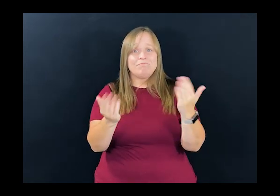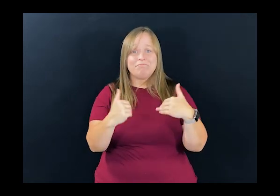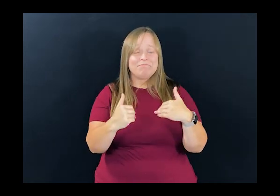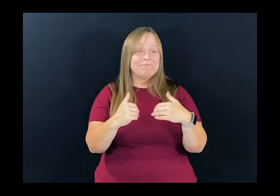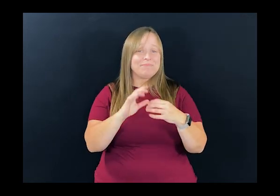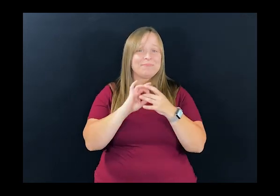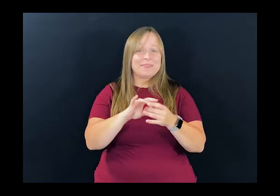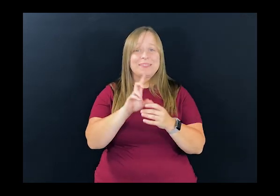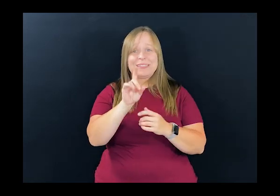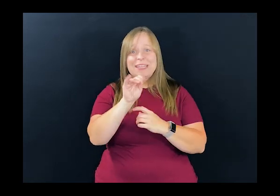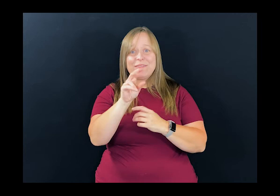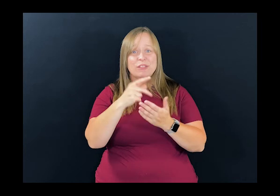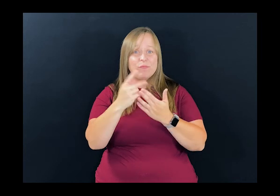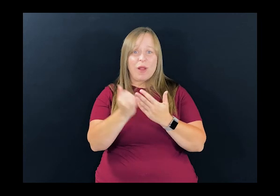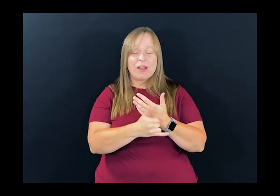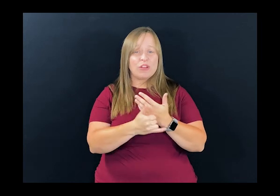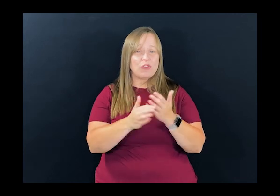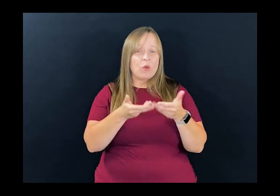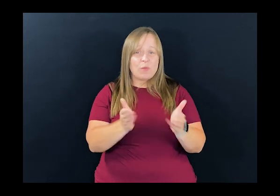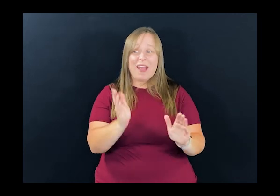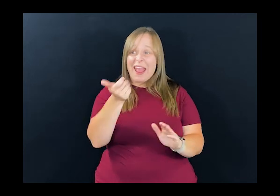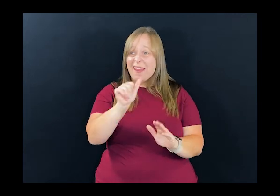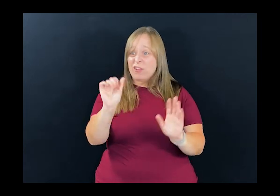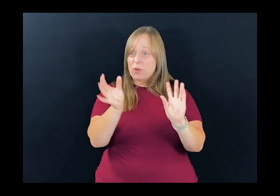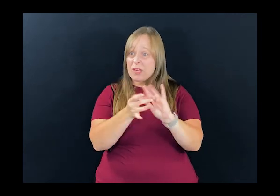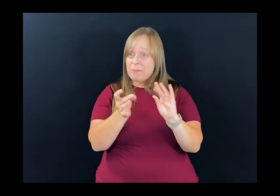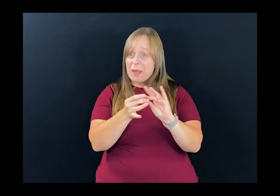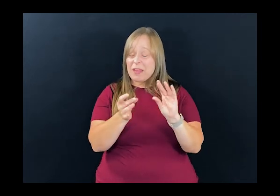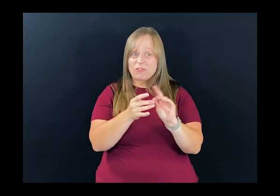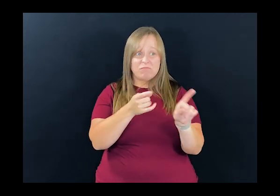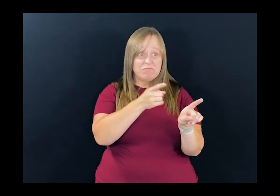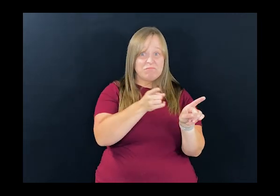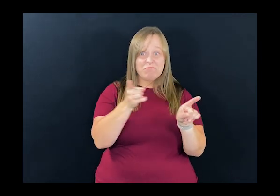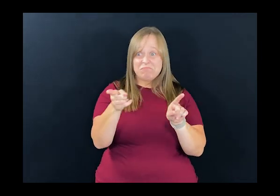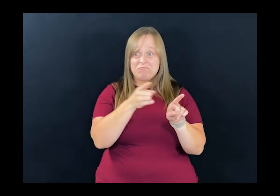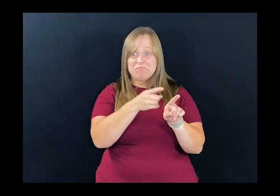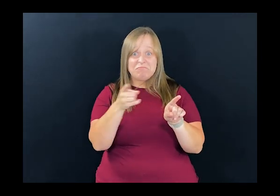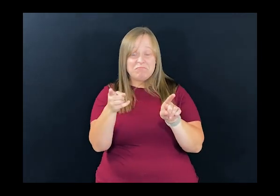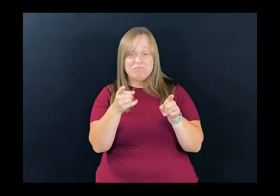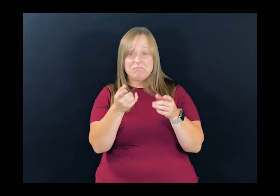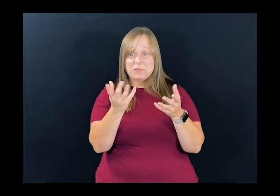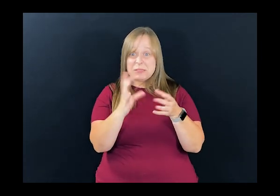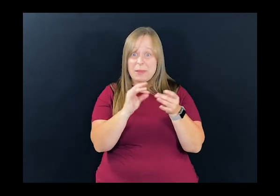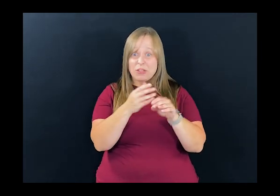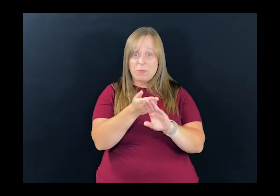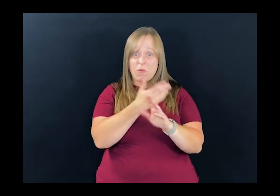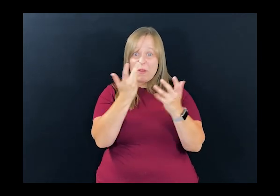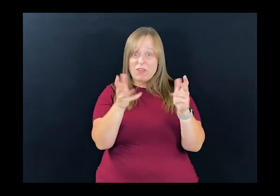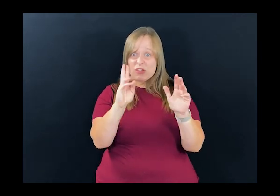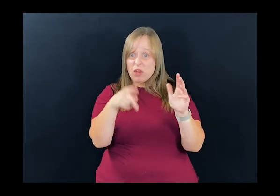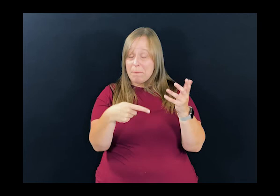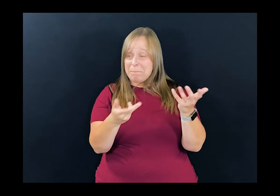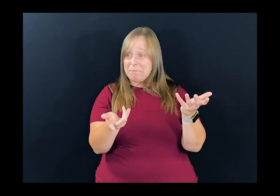concerning the Divas project. Is there anything else that, Shameka, you or Donna would like to talk to us